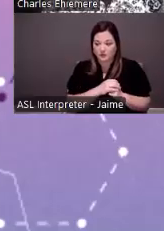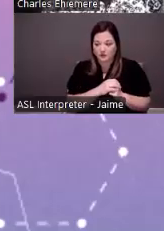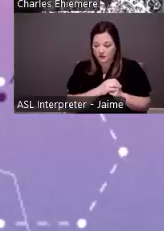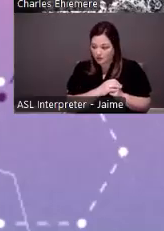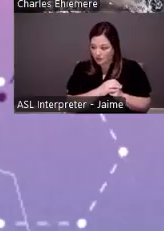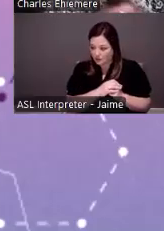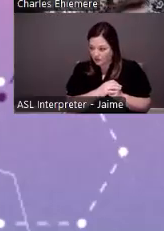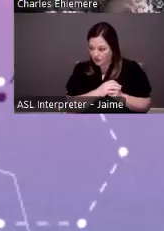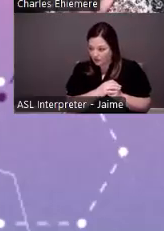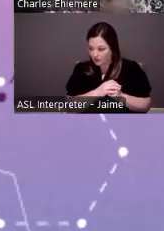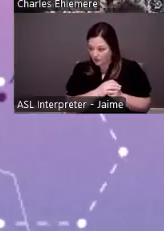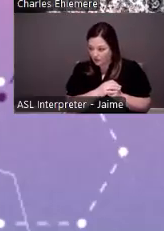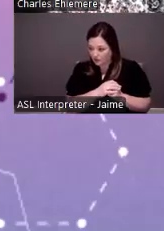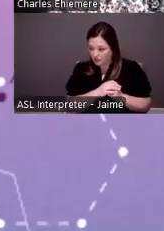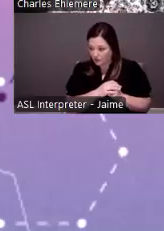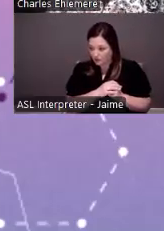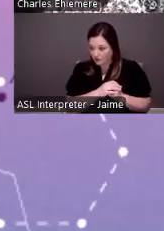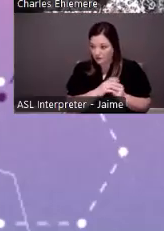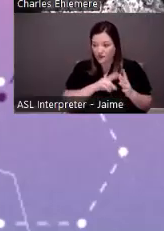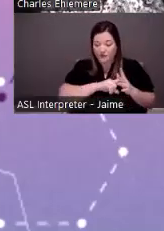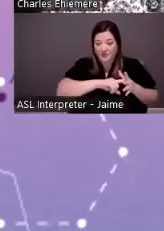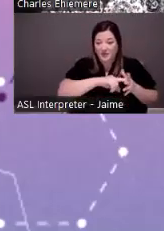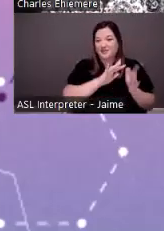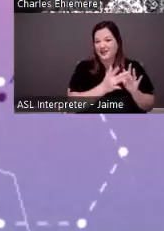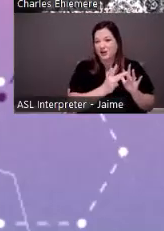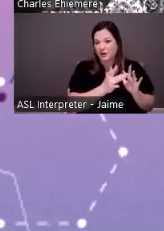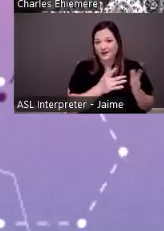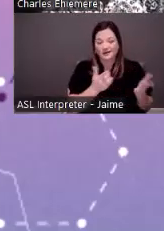you've already excluded a chunk of women who are